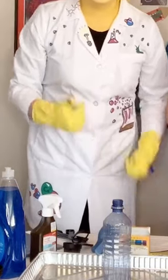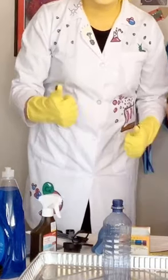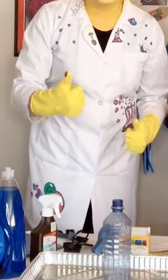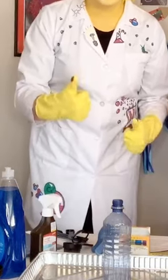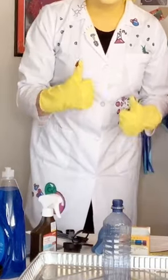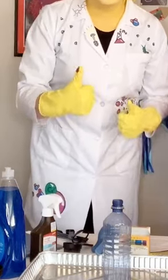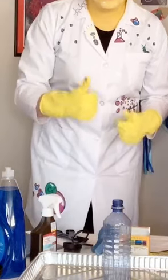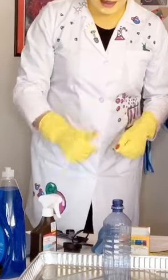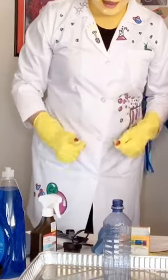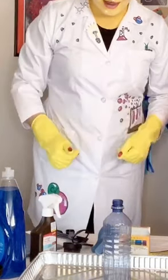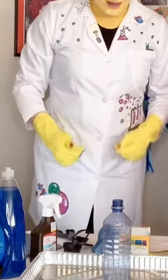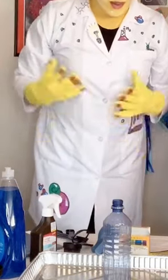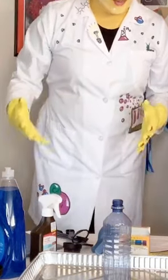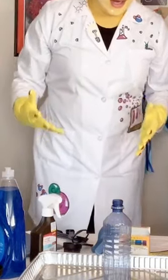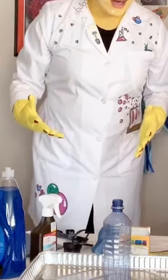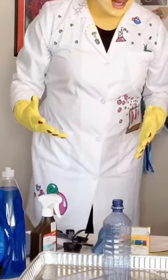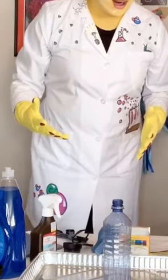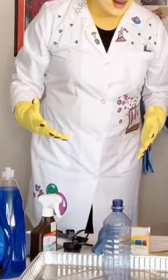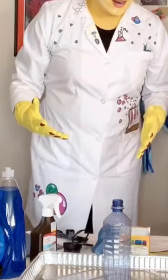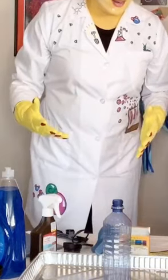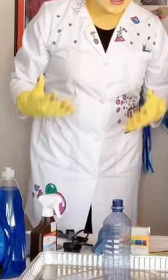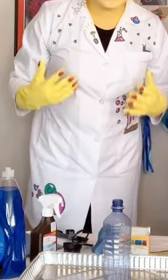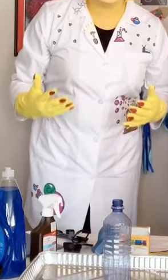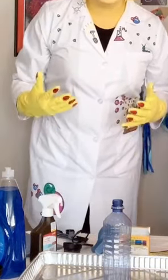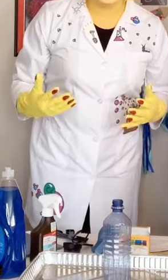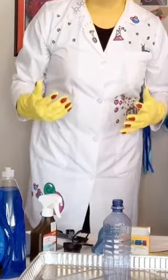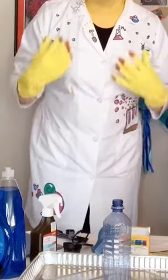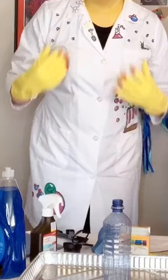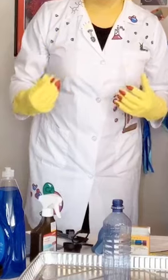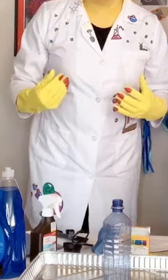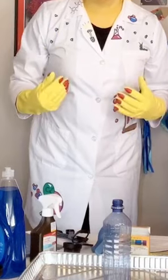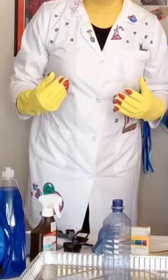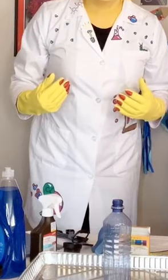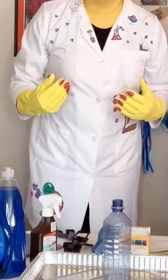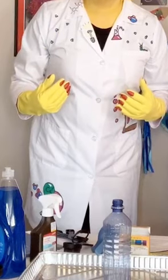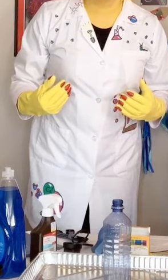see the bottle? Perfect. Well, we are here standing up in Science